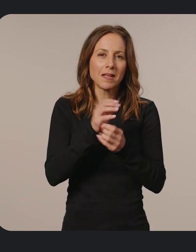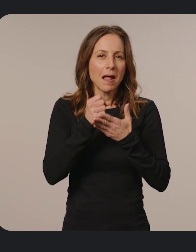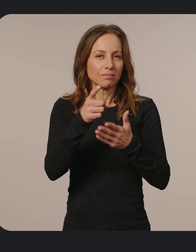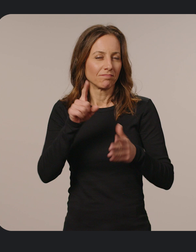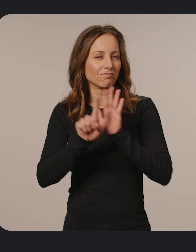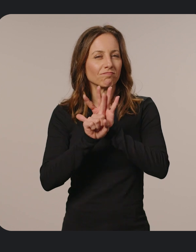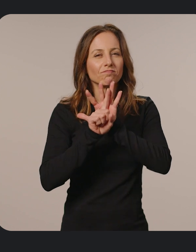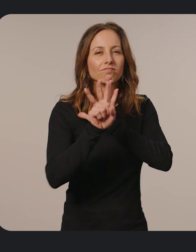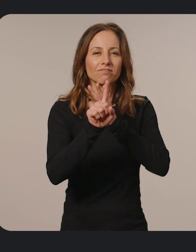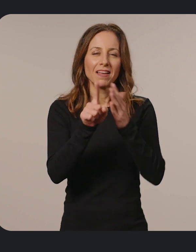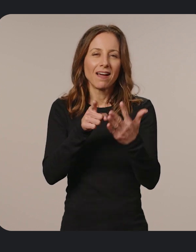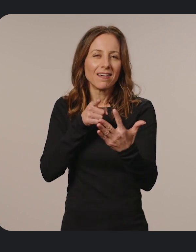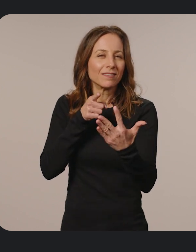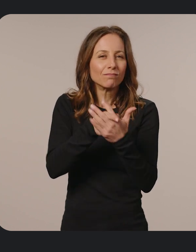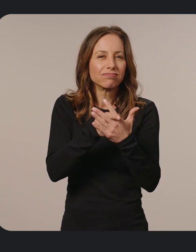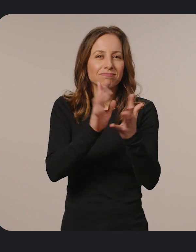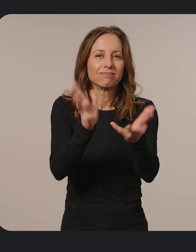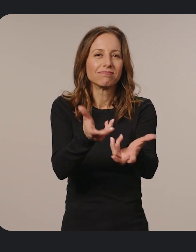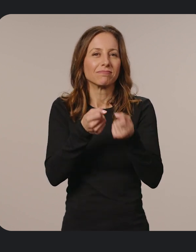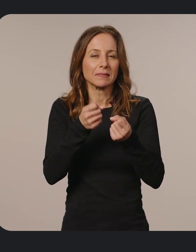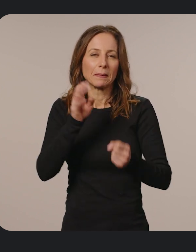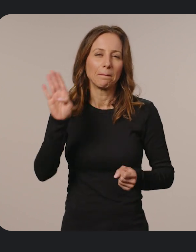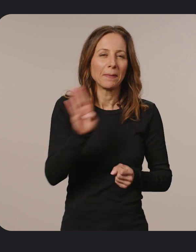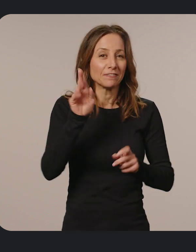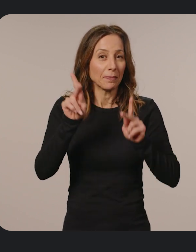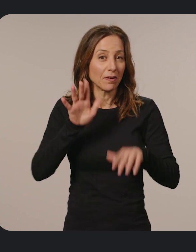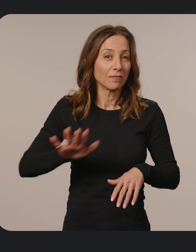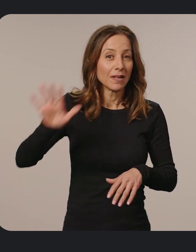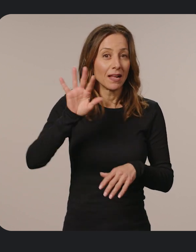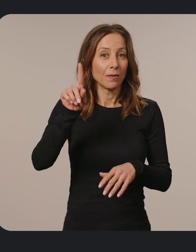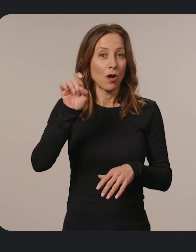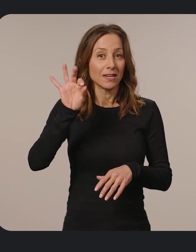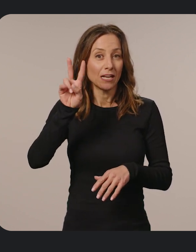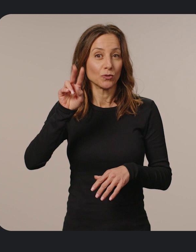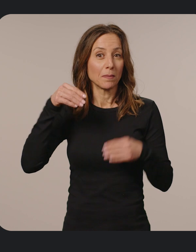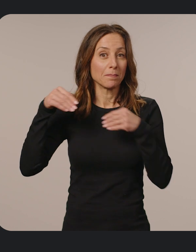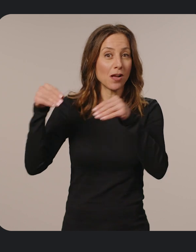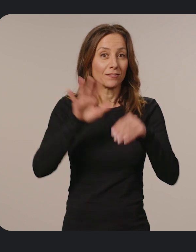you stand out from the crowd, reach and engage billions of people in 192 markets around the world,